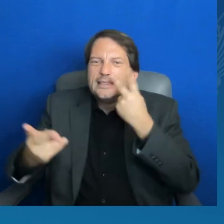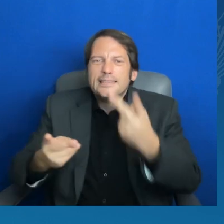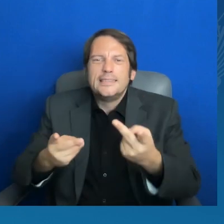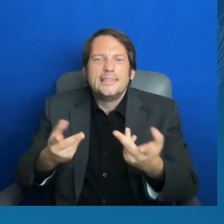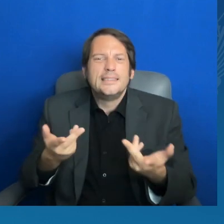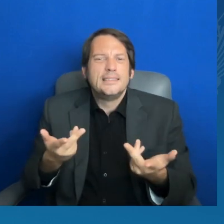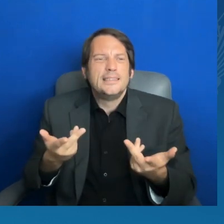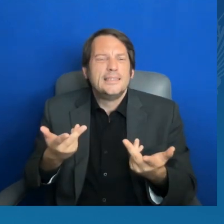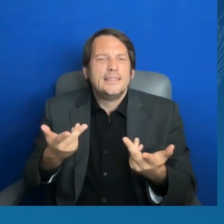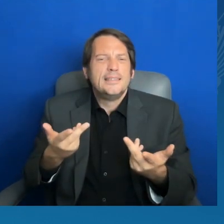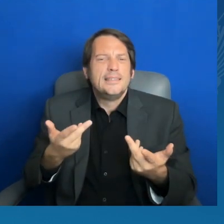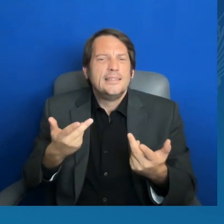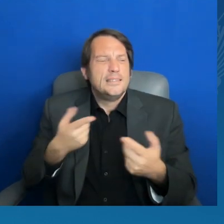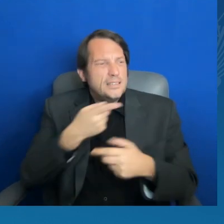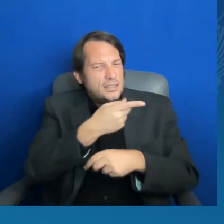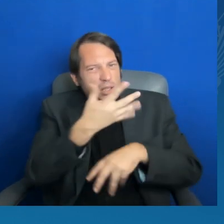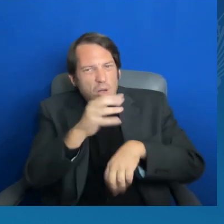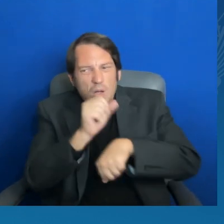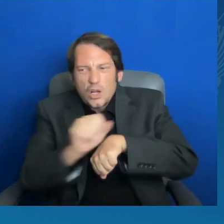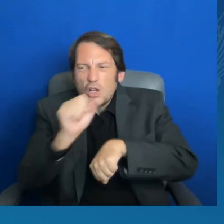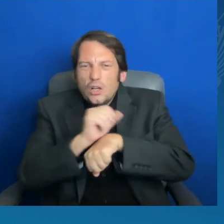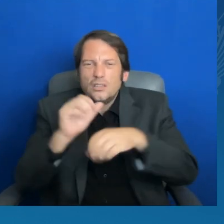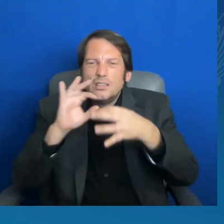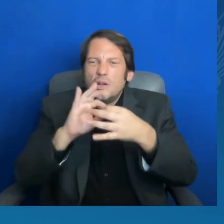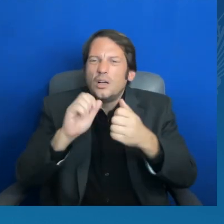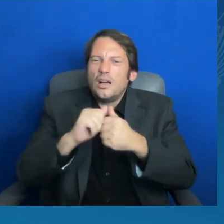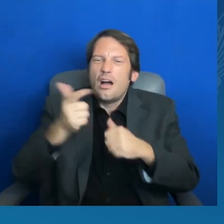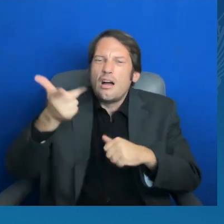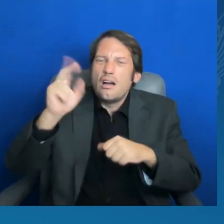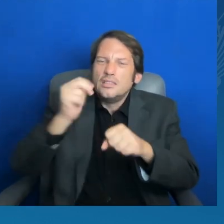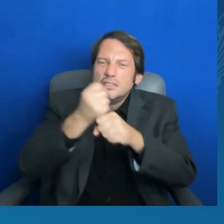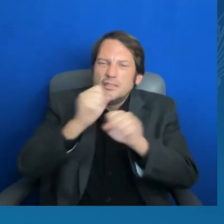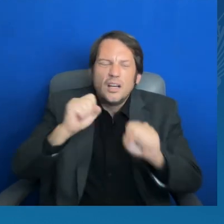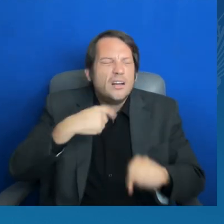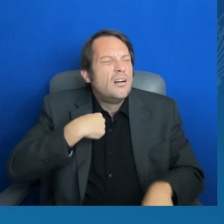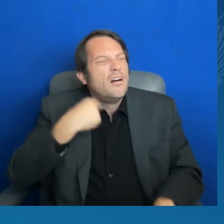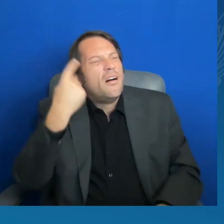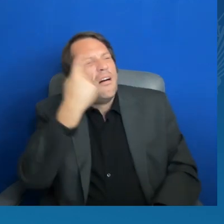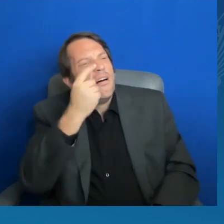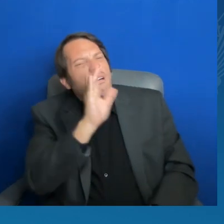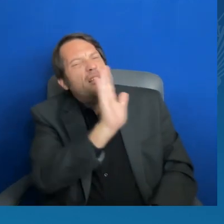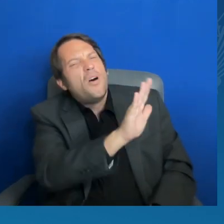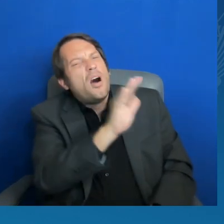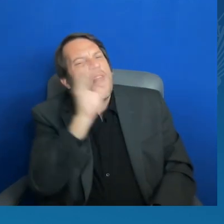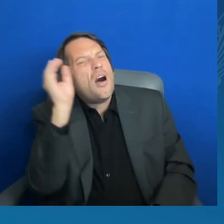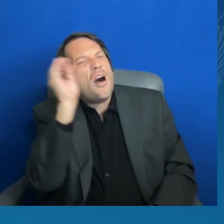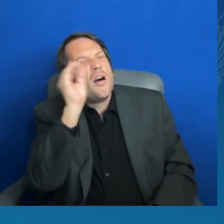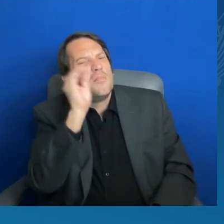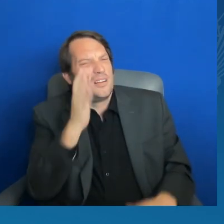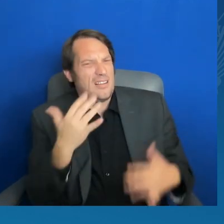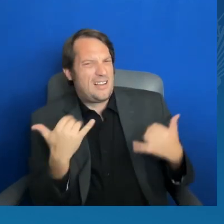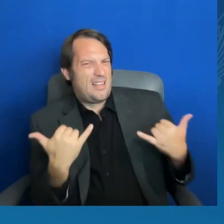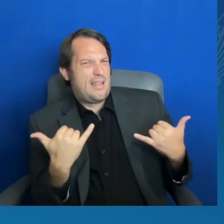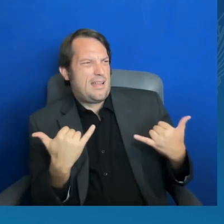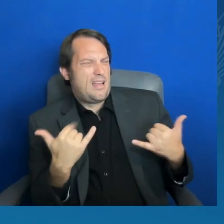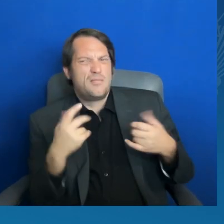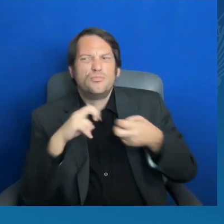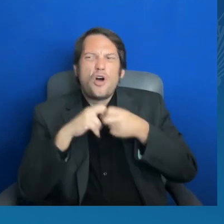right now in this moment. The Vice President: Vote.gov -- .